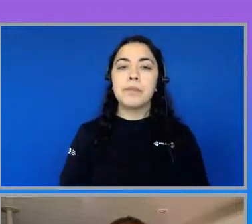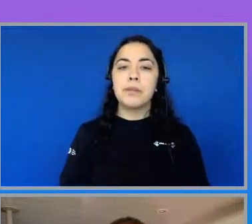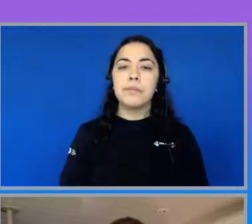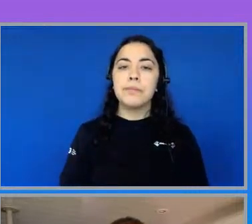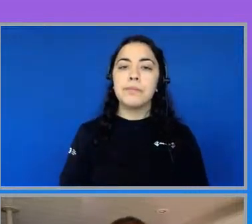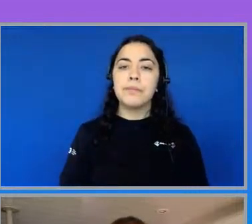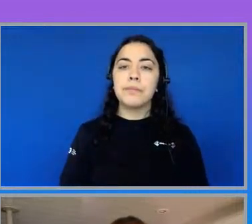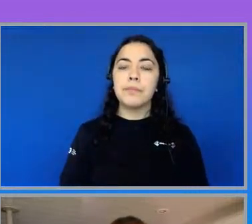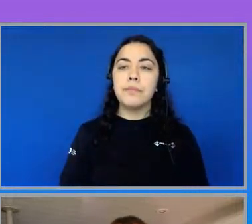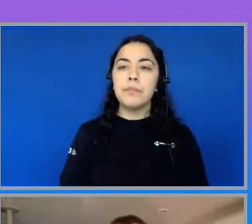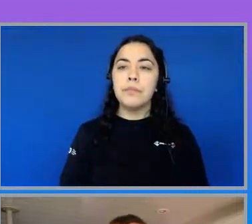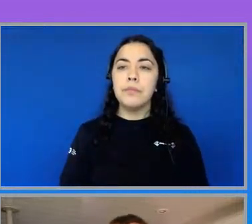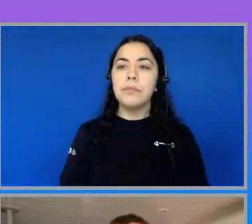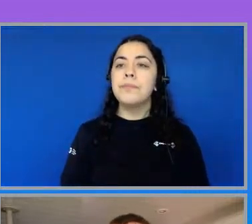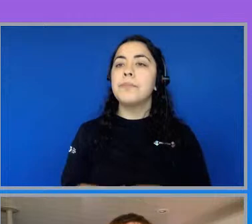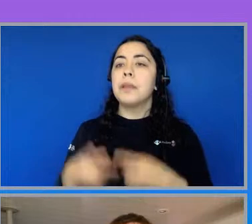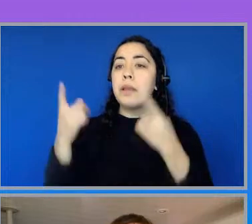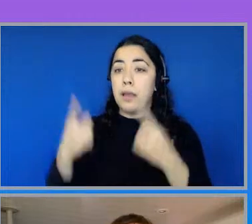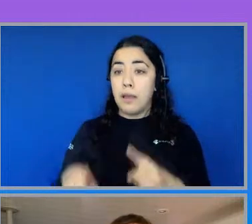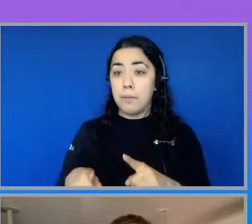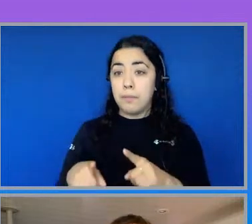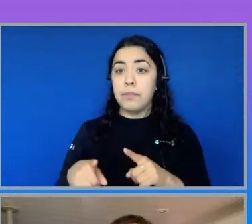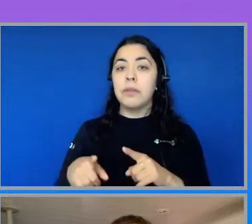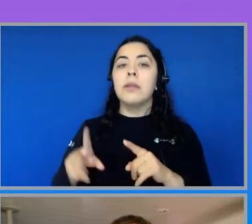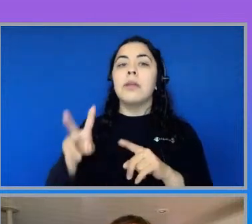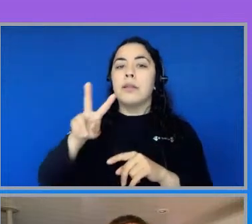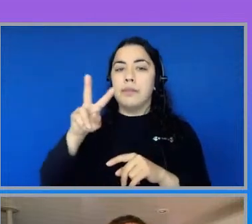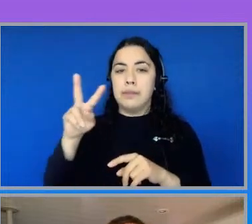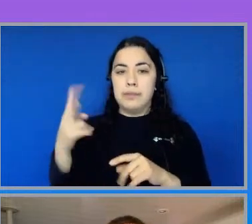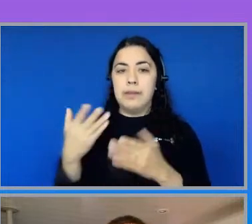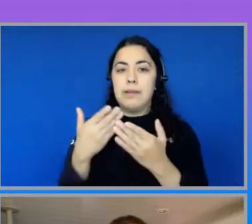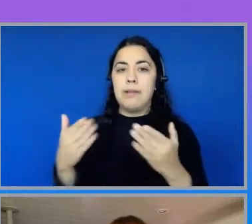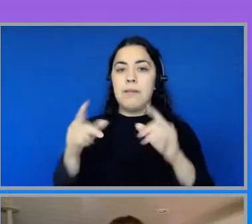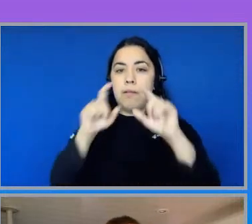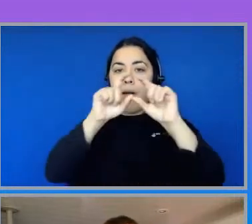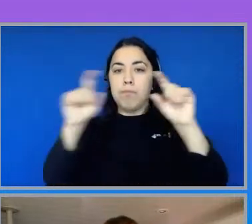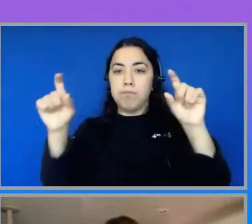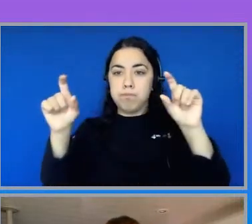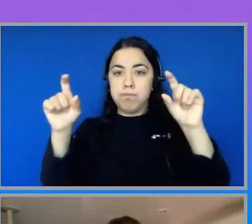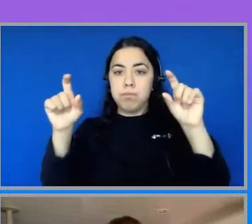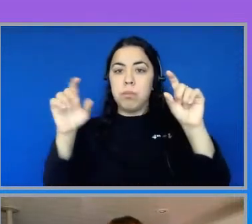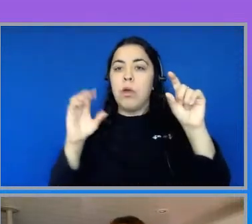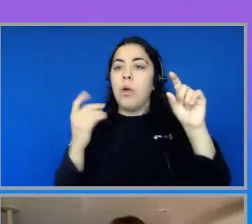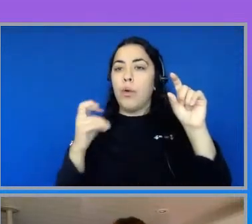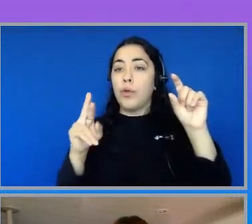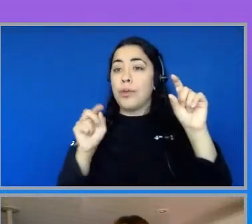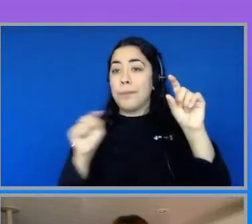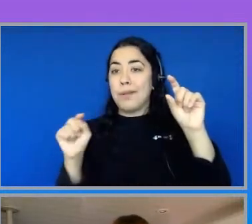example here where the second item in the Dom has been given order minus one. Therefore